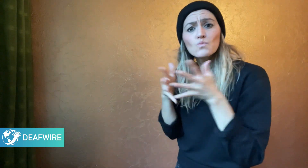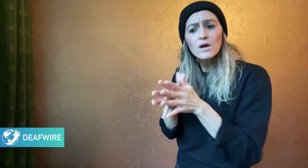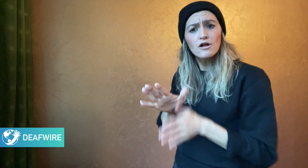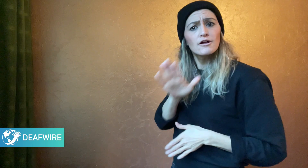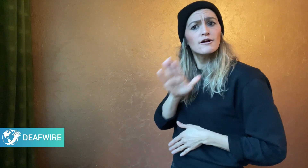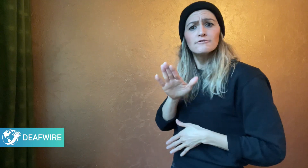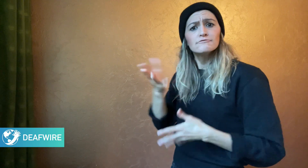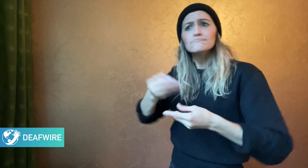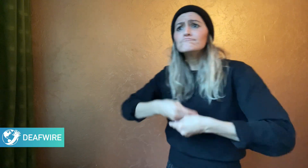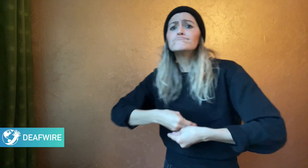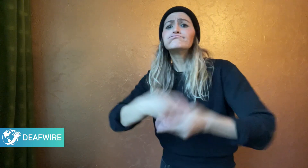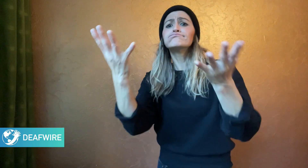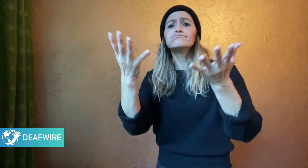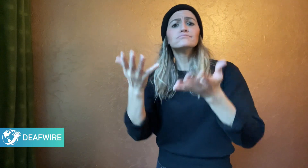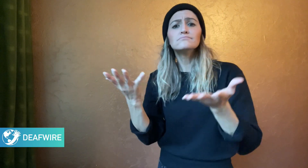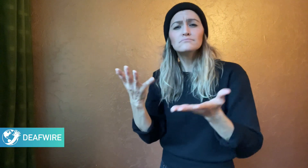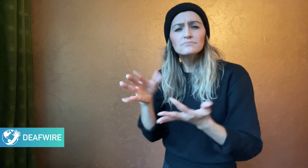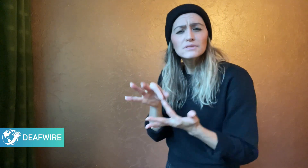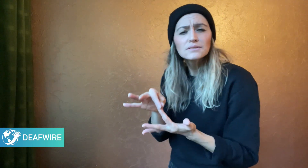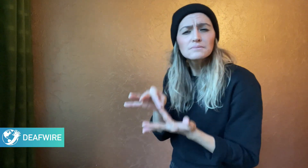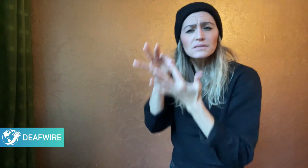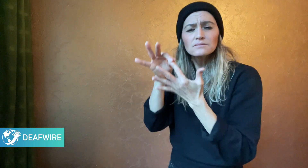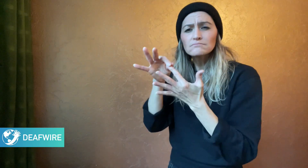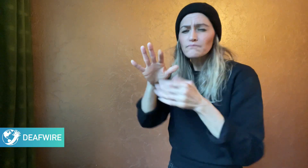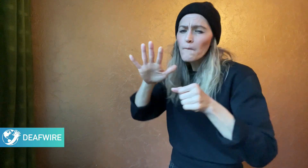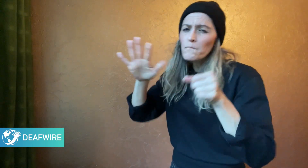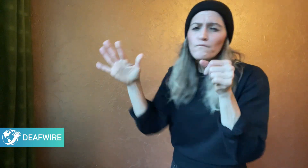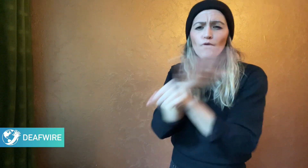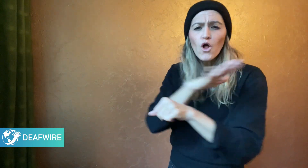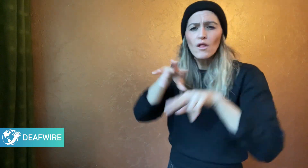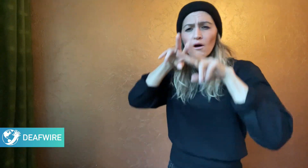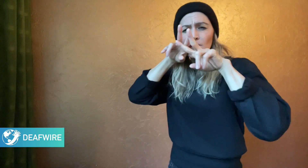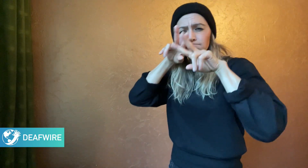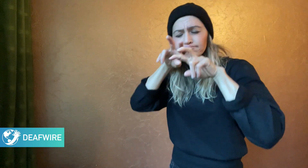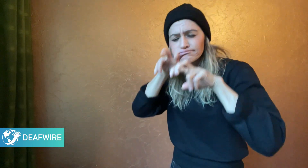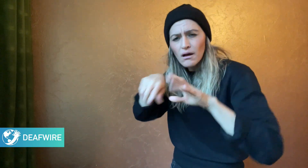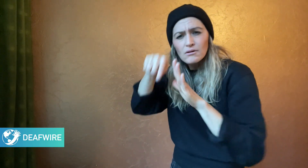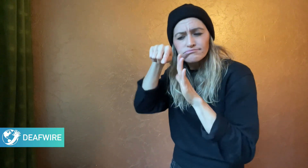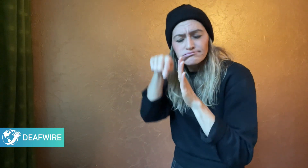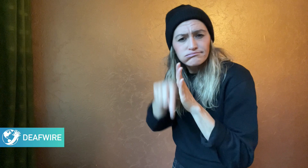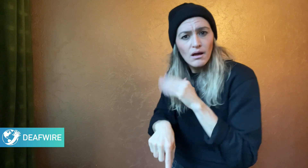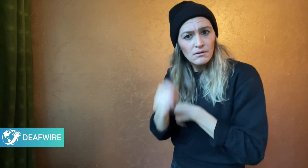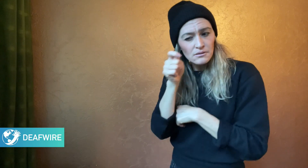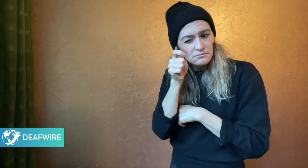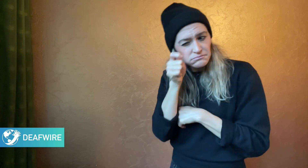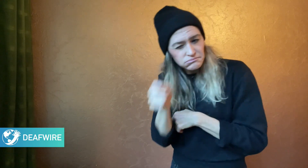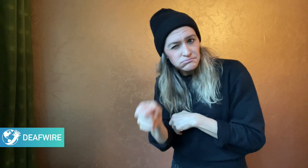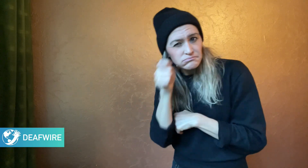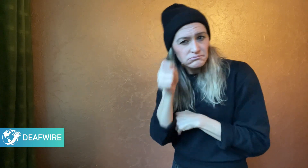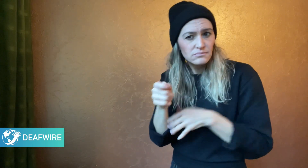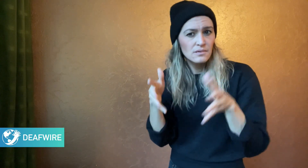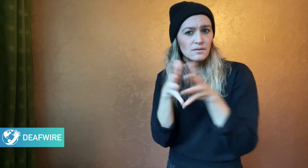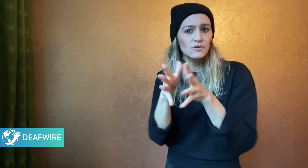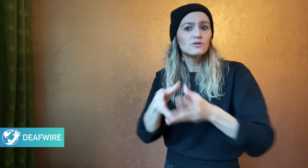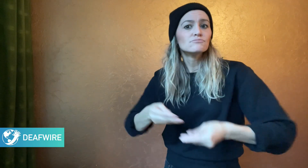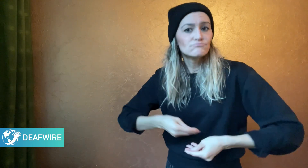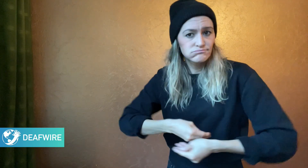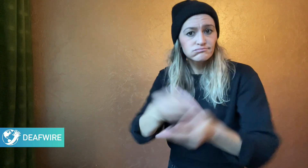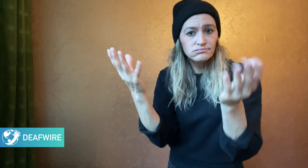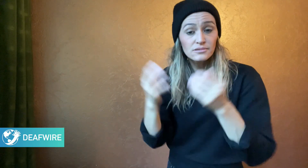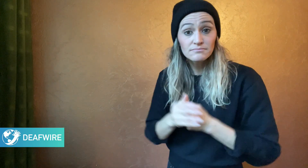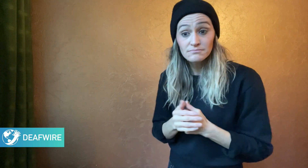full-length DeafGPS report. This month, DeafGPS focused